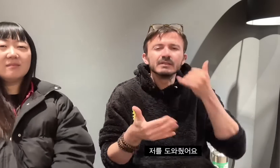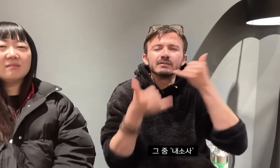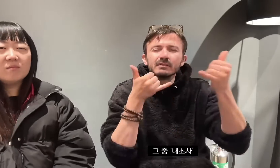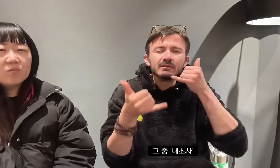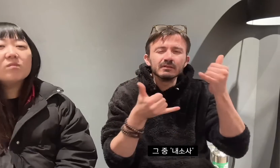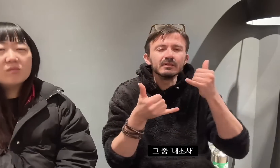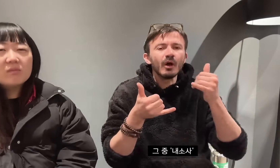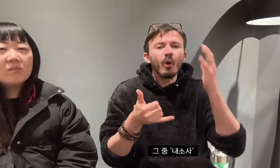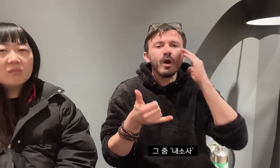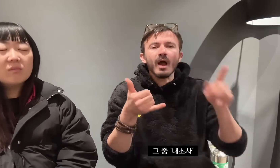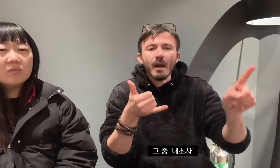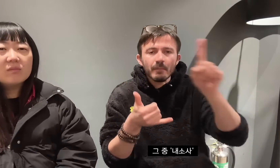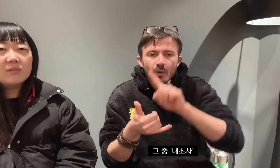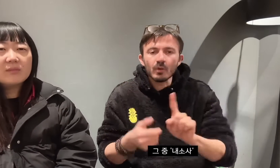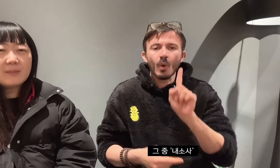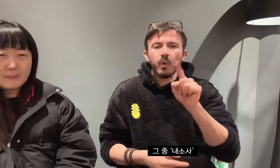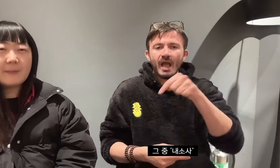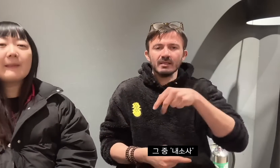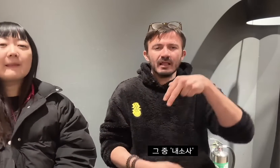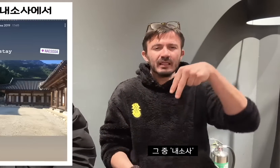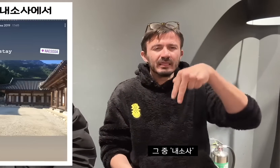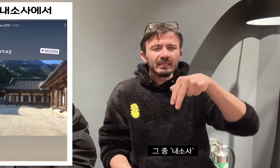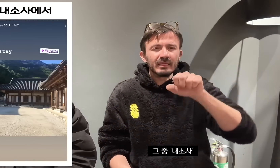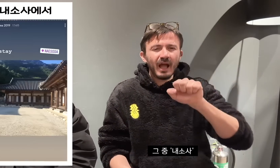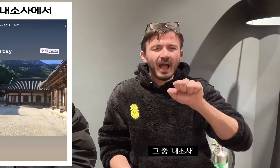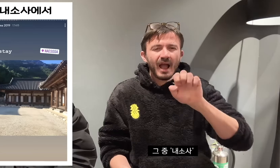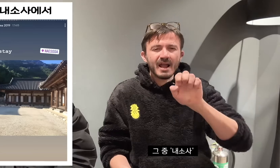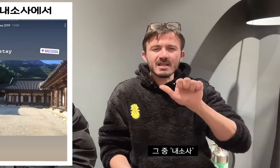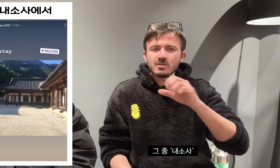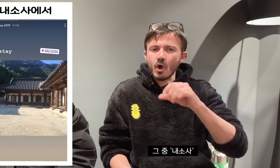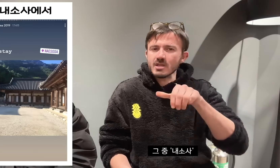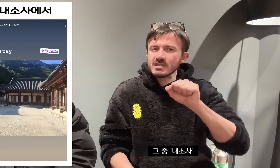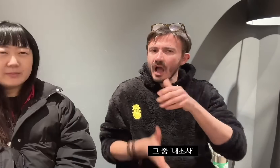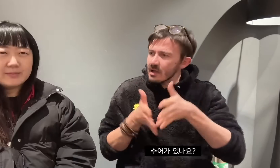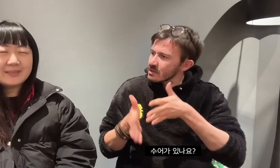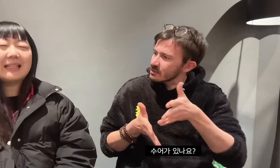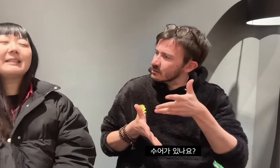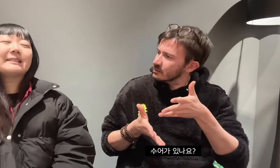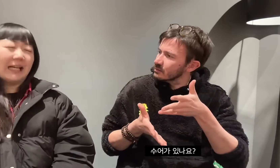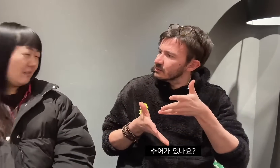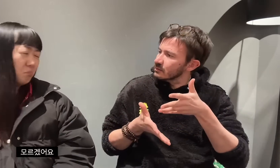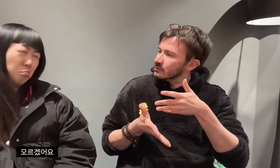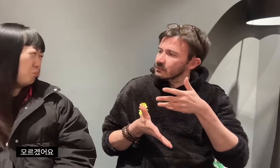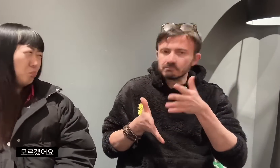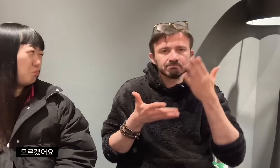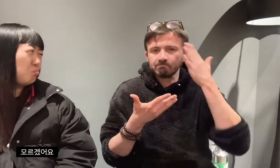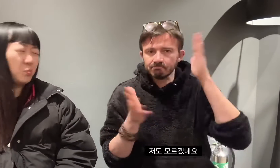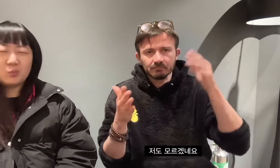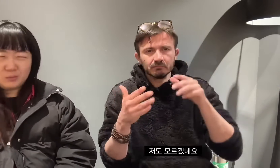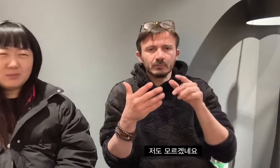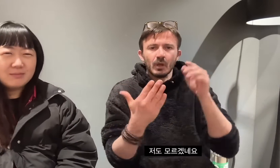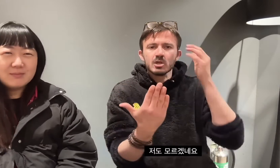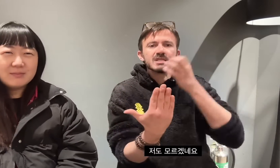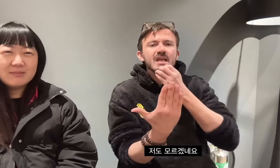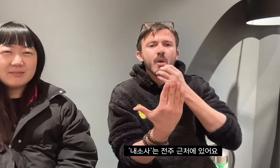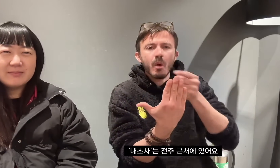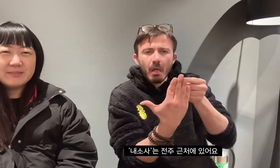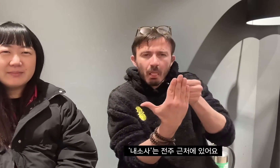Among them, 'Naesosa' Do you have sign language? I don't know I don't know either.